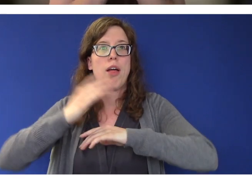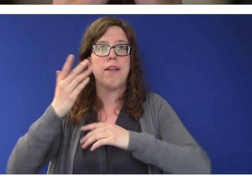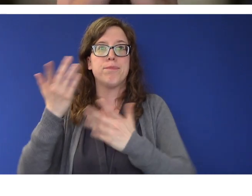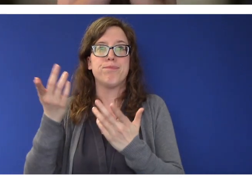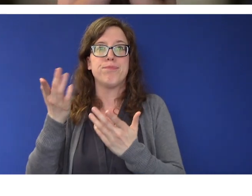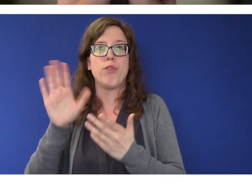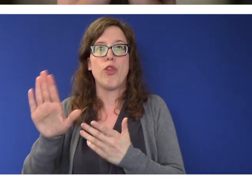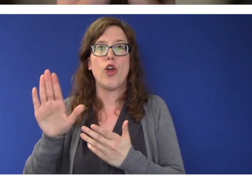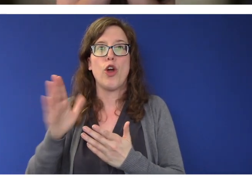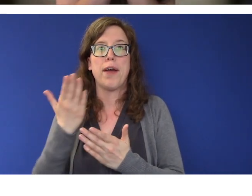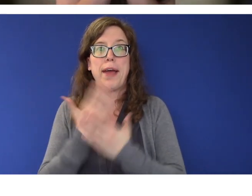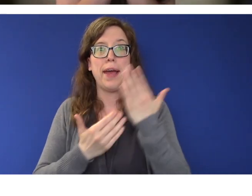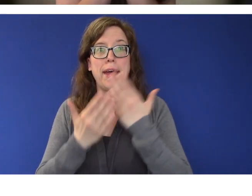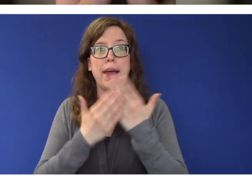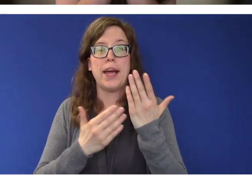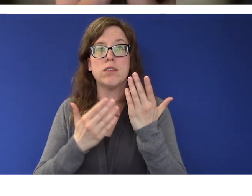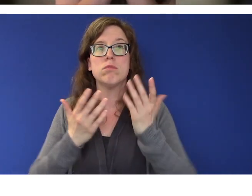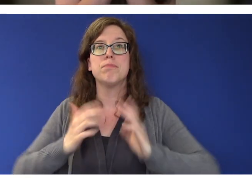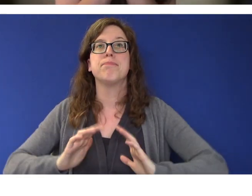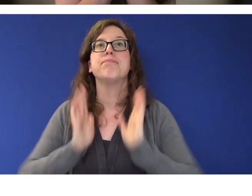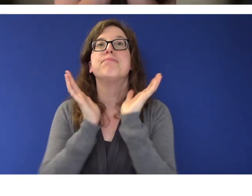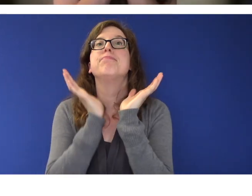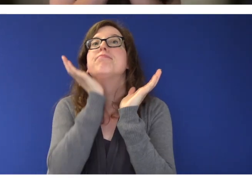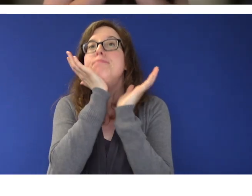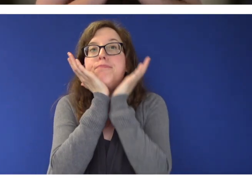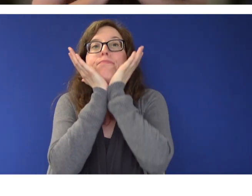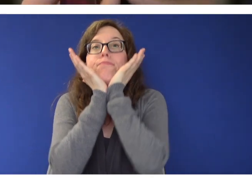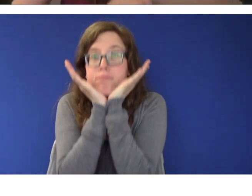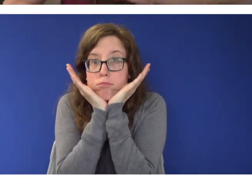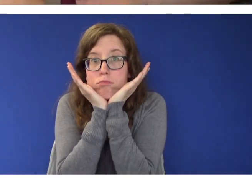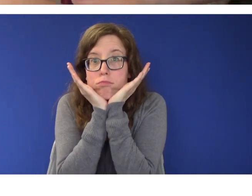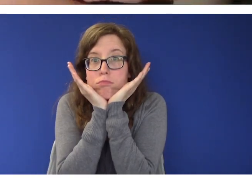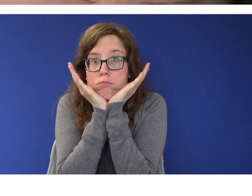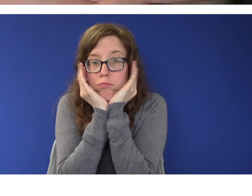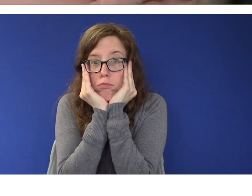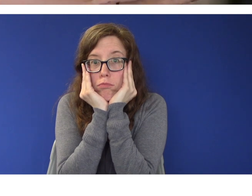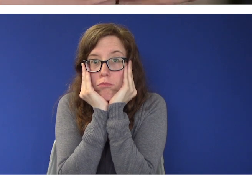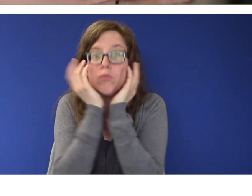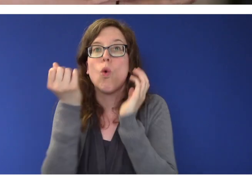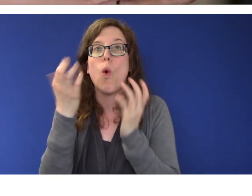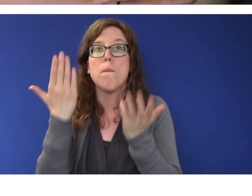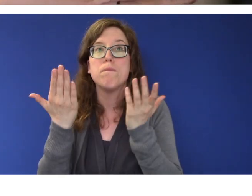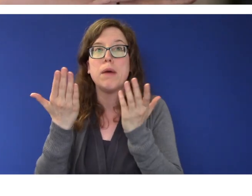they’re propping their head up on their hands or even that their arms are down on the desk